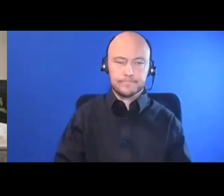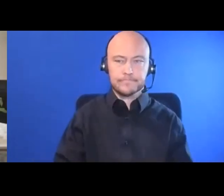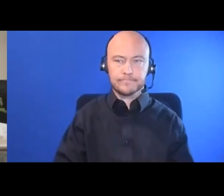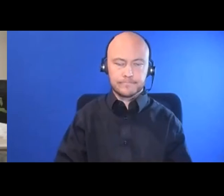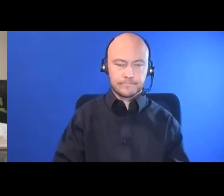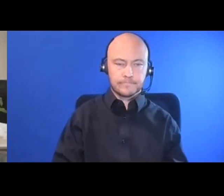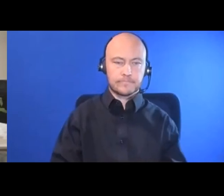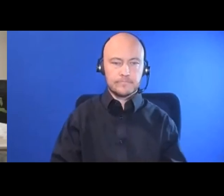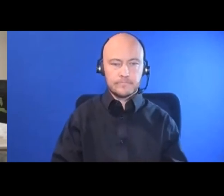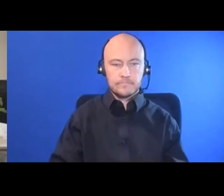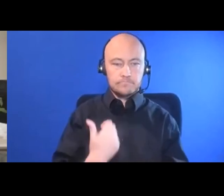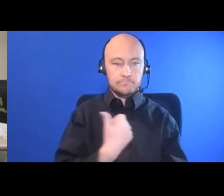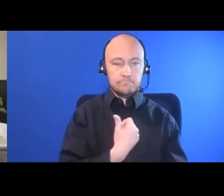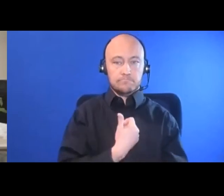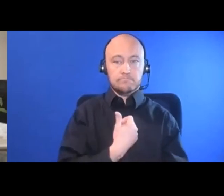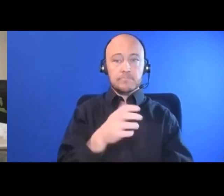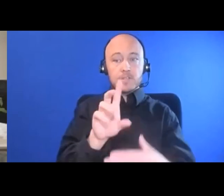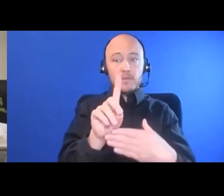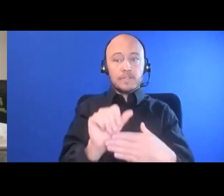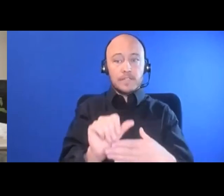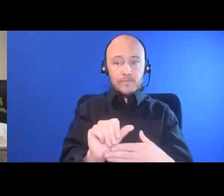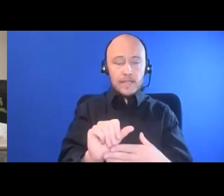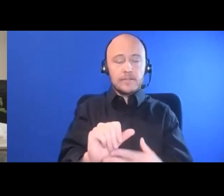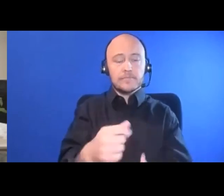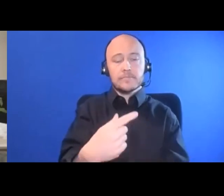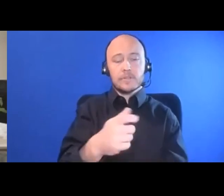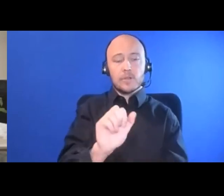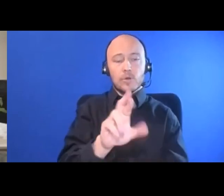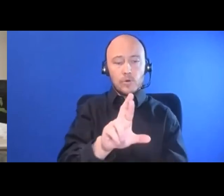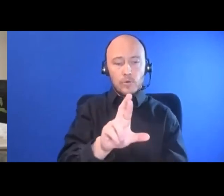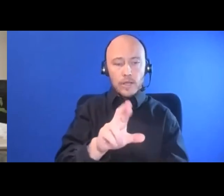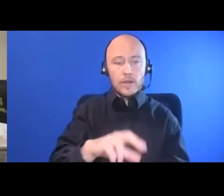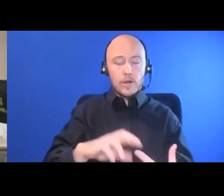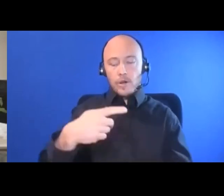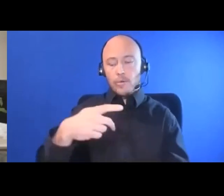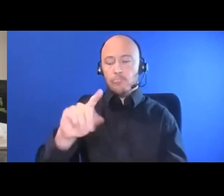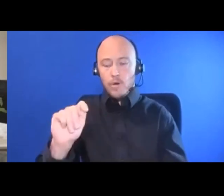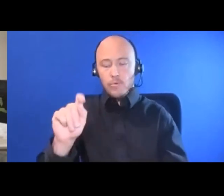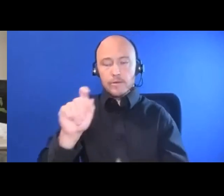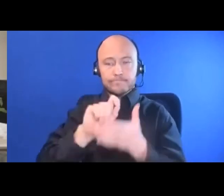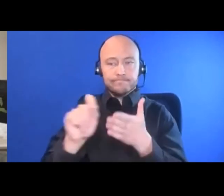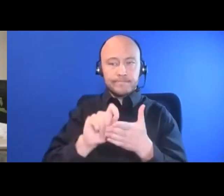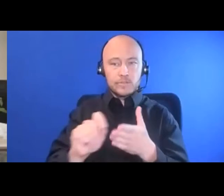I am a disabled queer woman, a poet and literary organizer. I have two books of poetry,